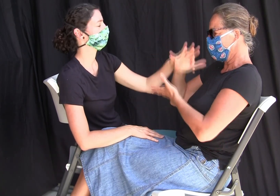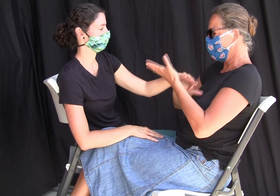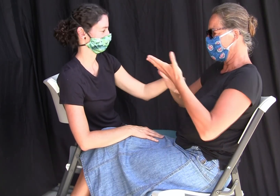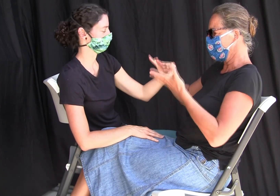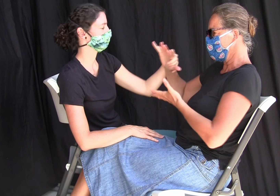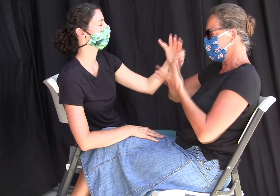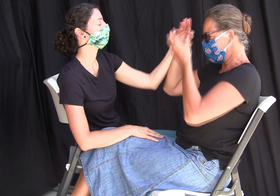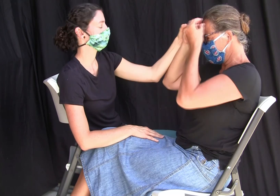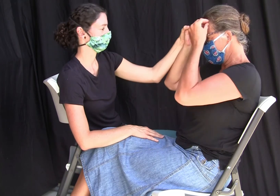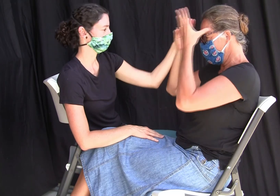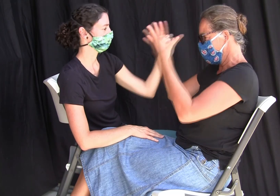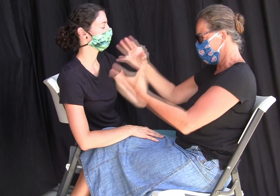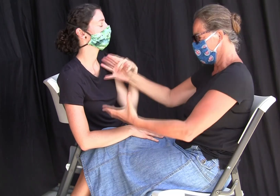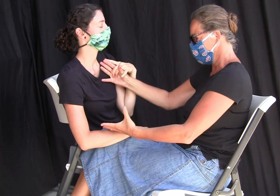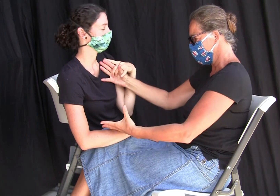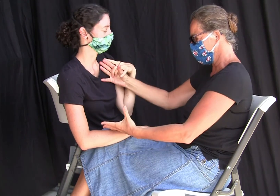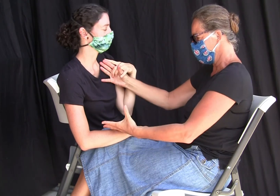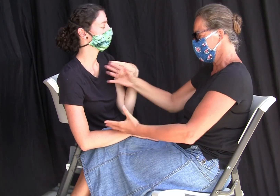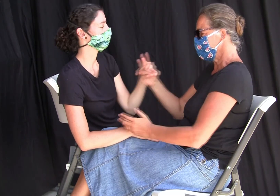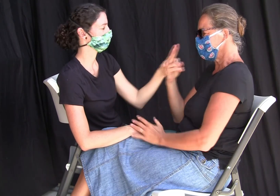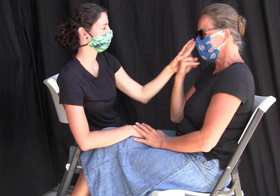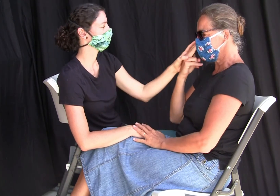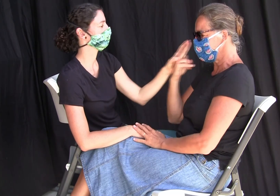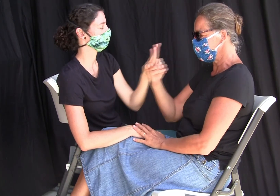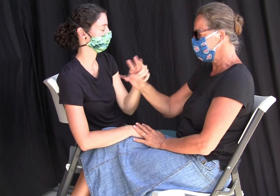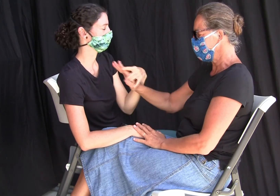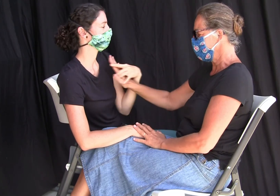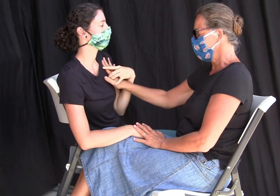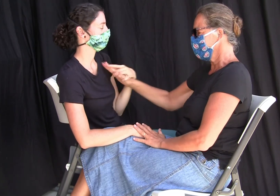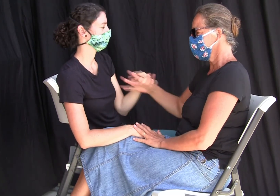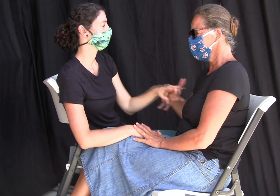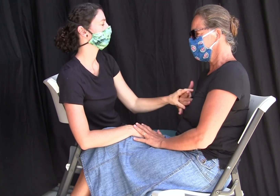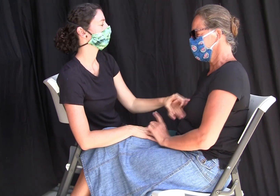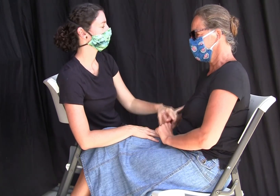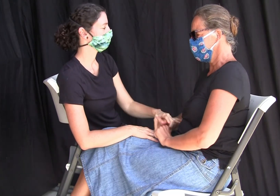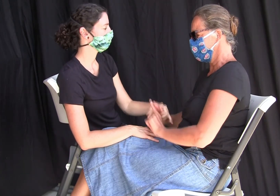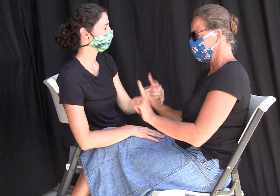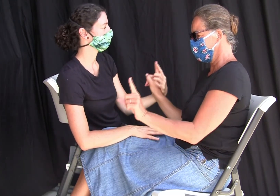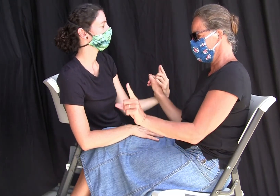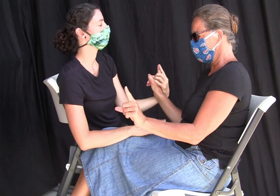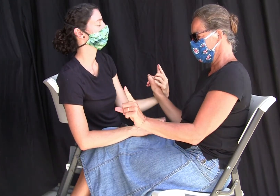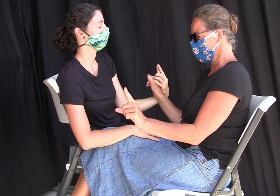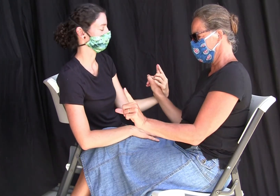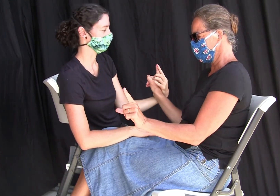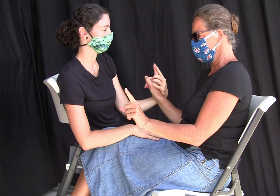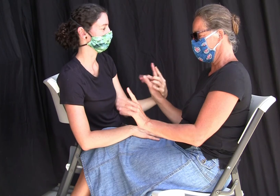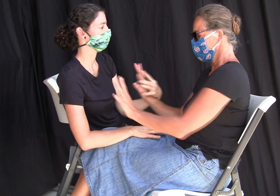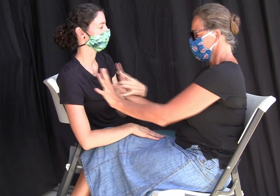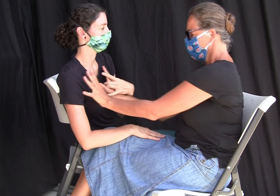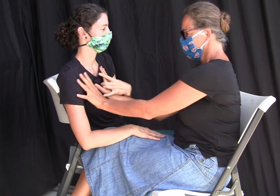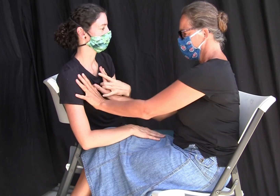In addition, switching modalities in this way is confusing, because the way something looks can be very different from how it feels.